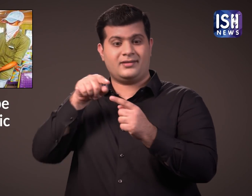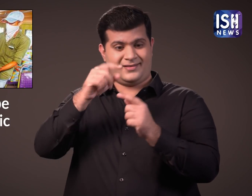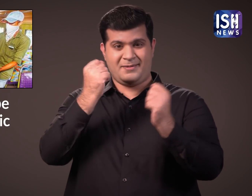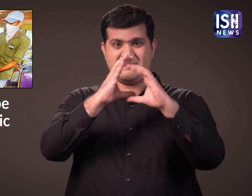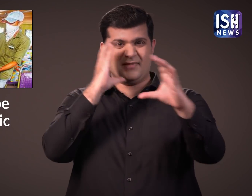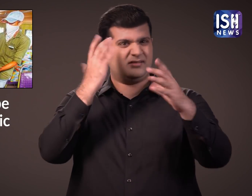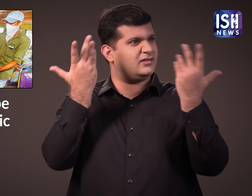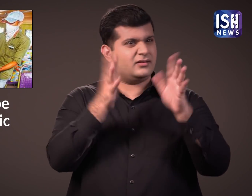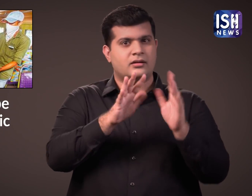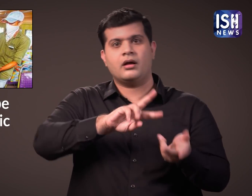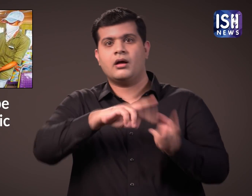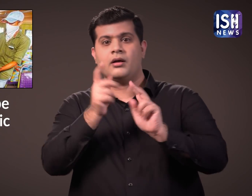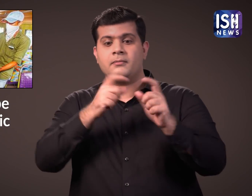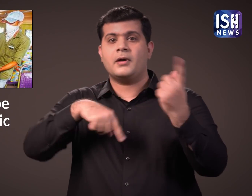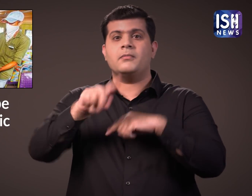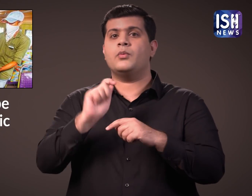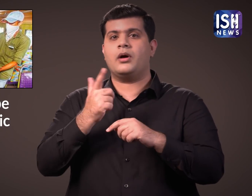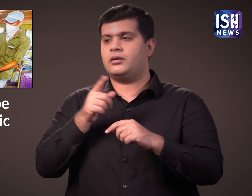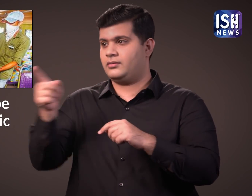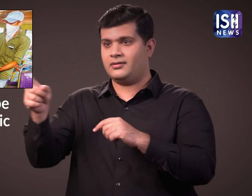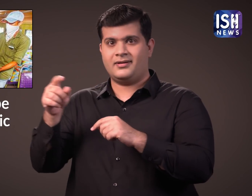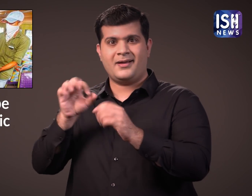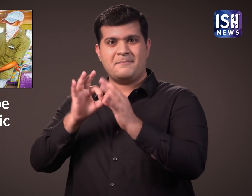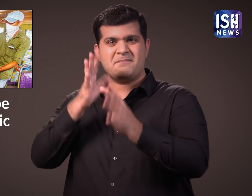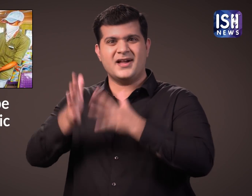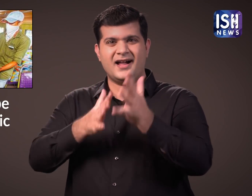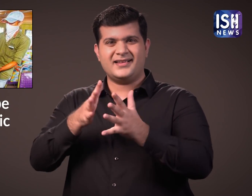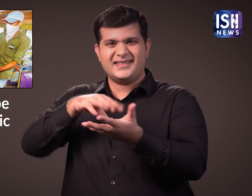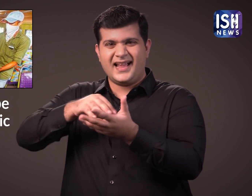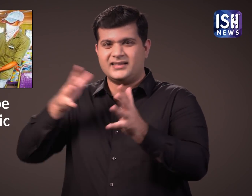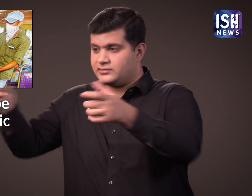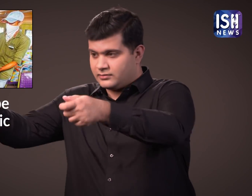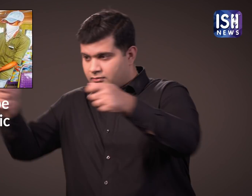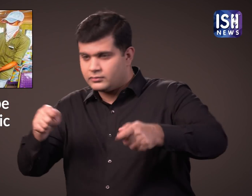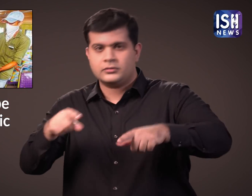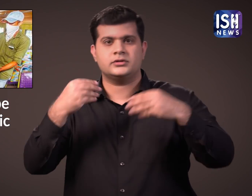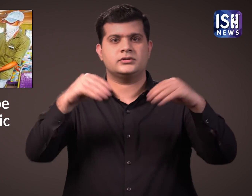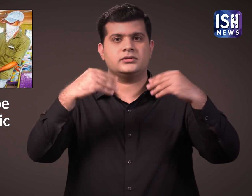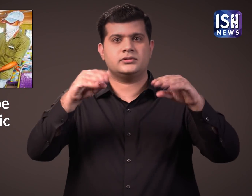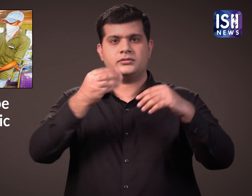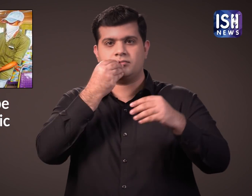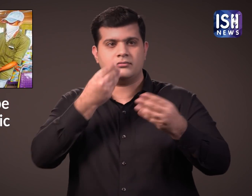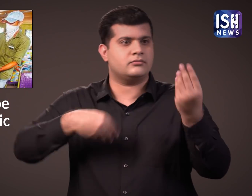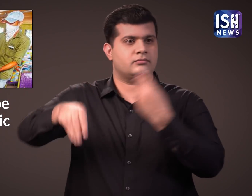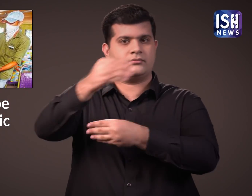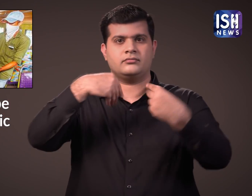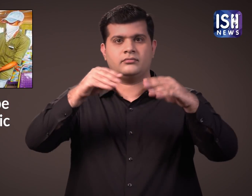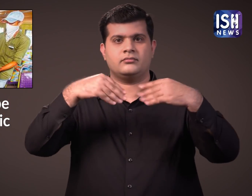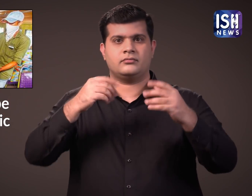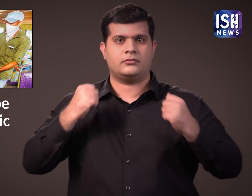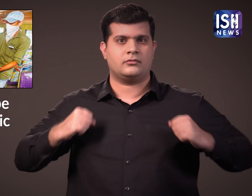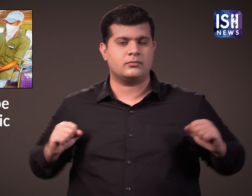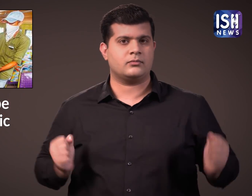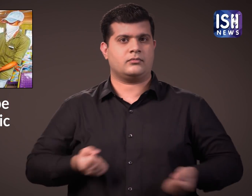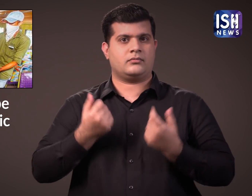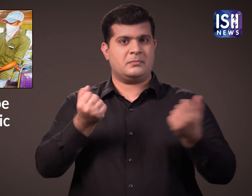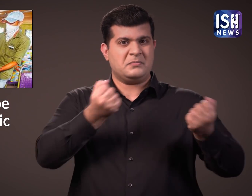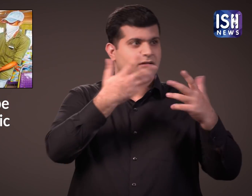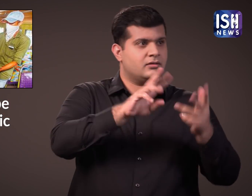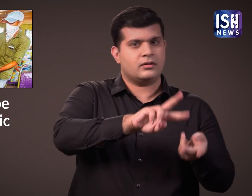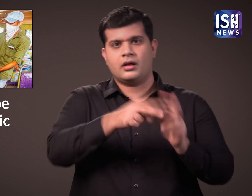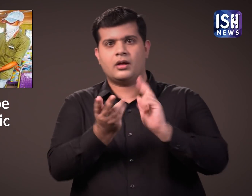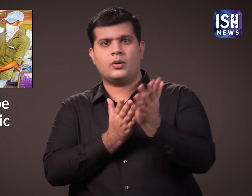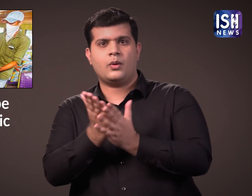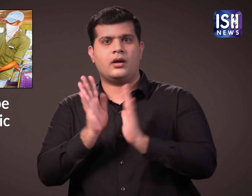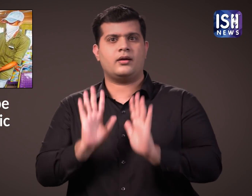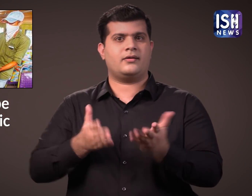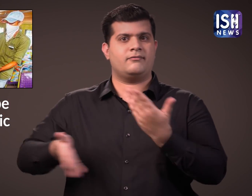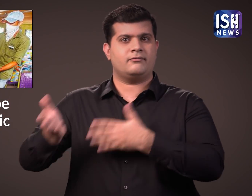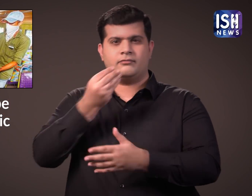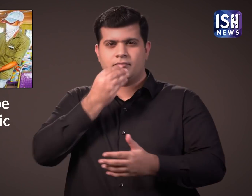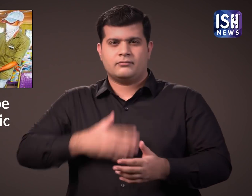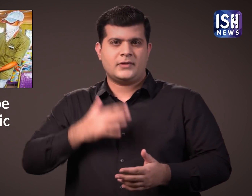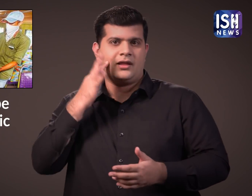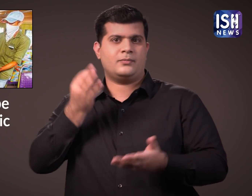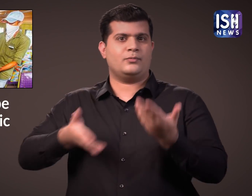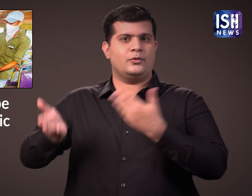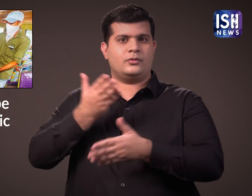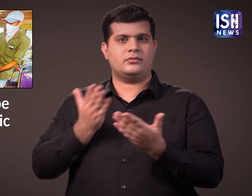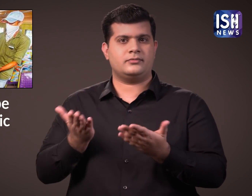and used the bus to sell biryani to earn a living.